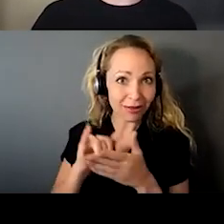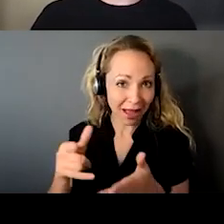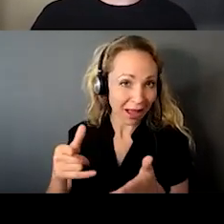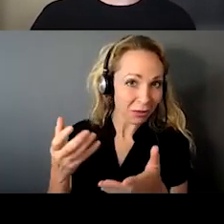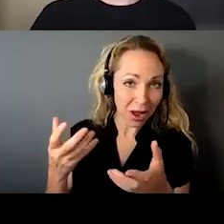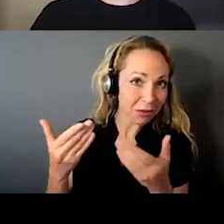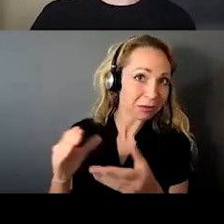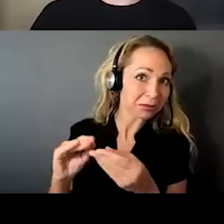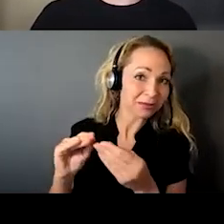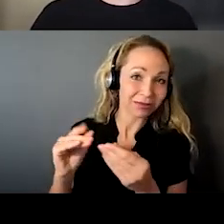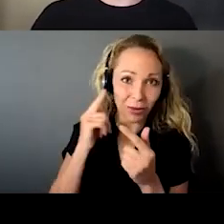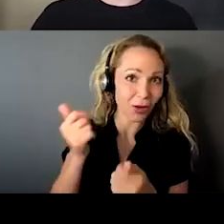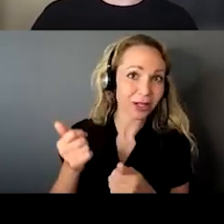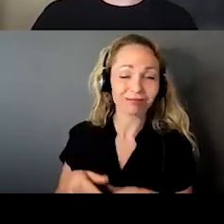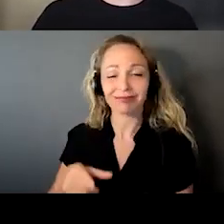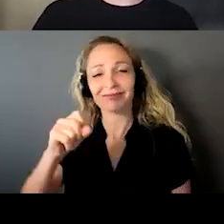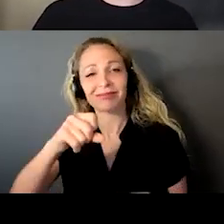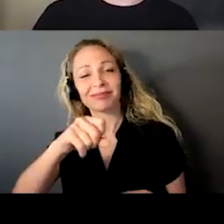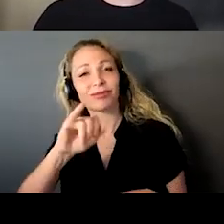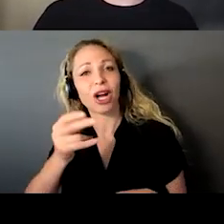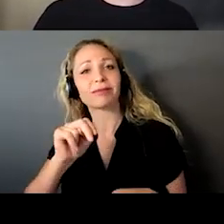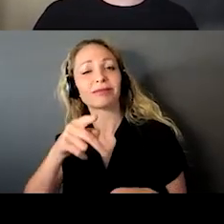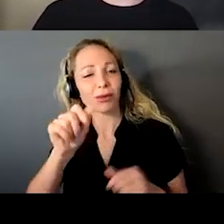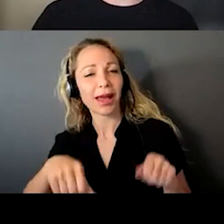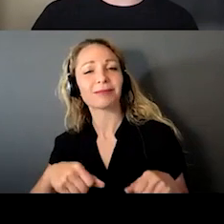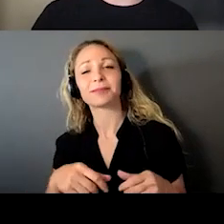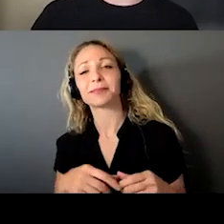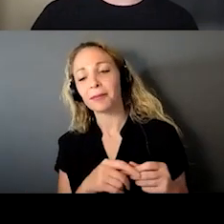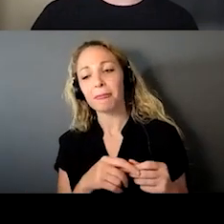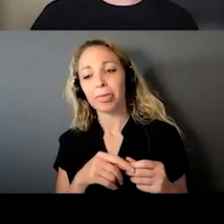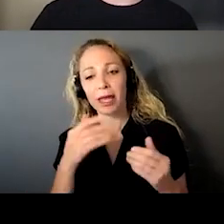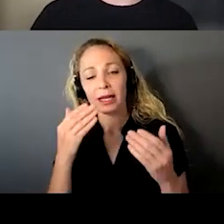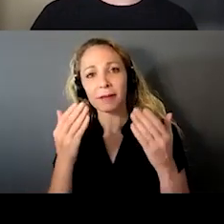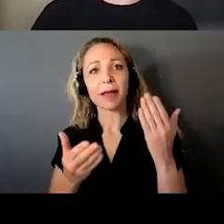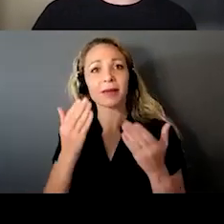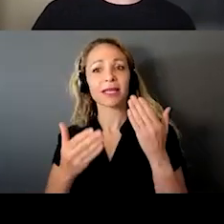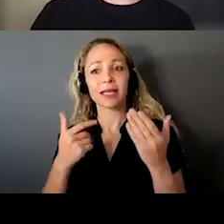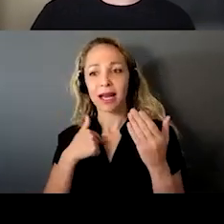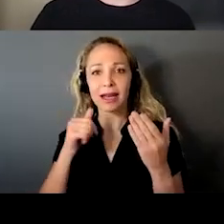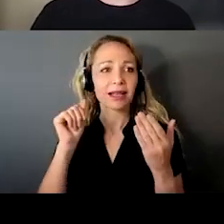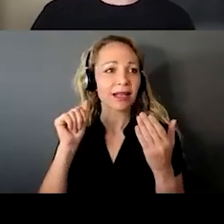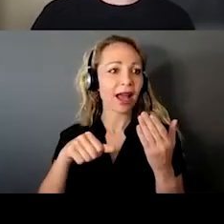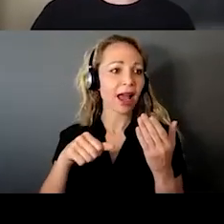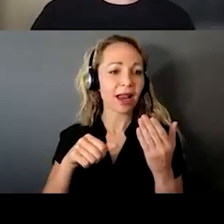YES, YOU CAN AND MAYBE I CAN -- I WILL HOLD OFF ON